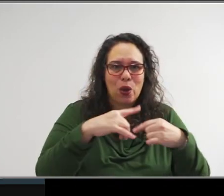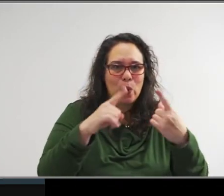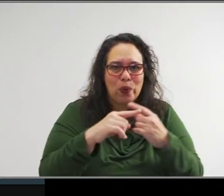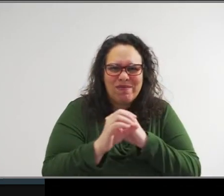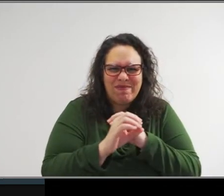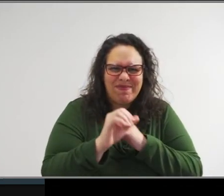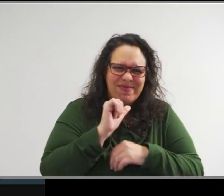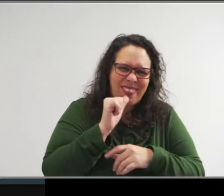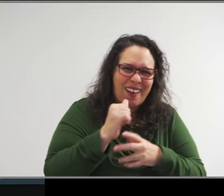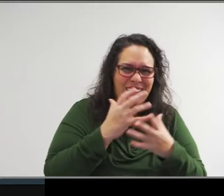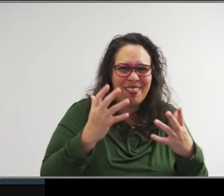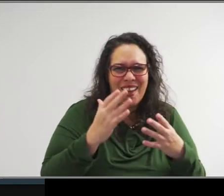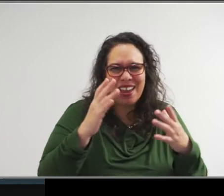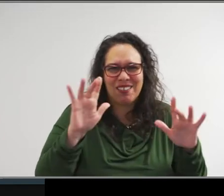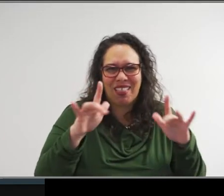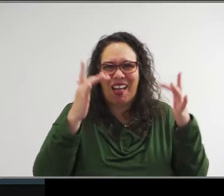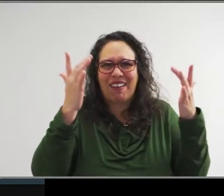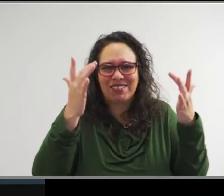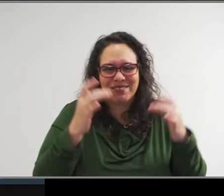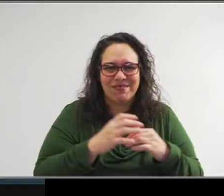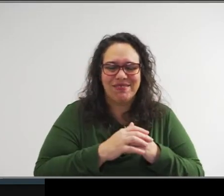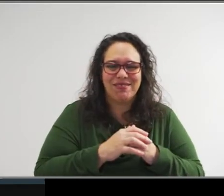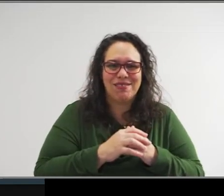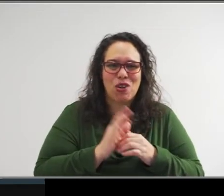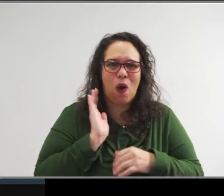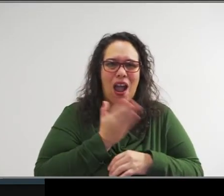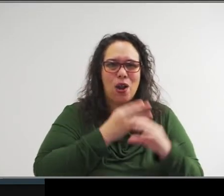So to our teachers and staff and executive team who